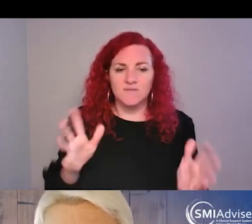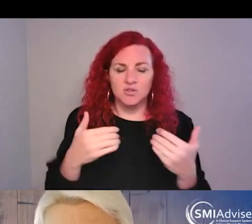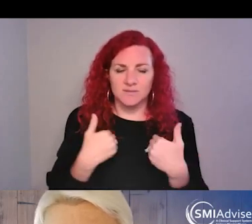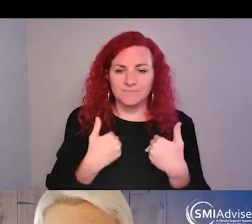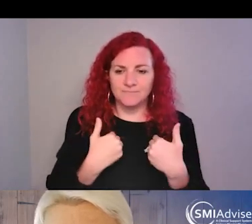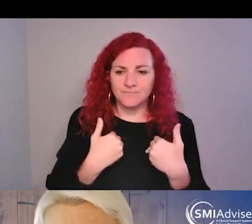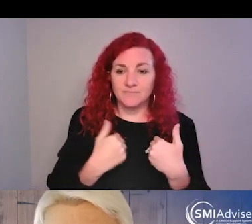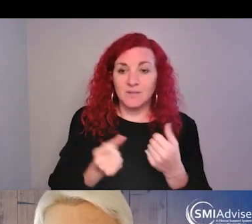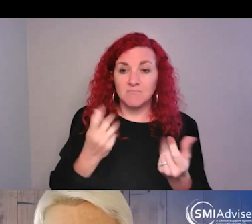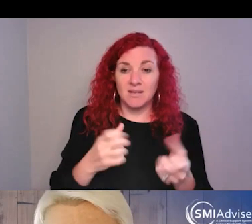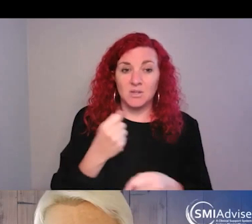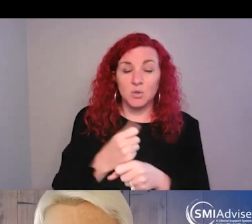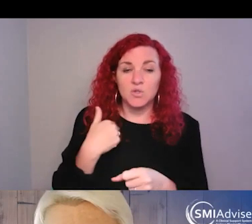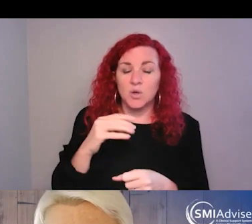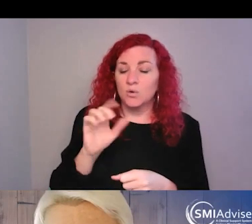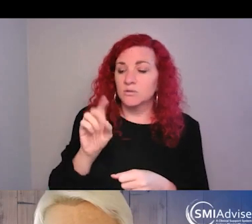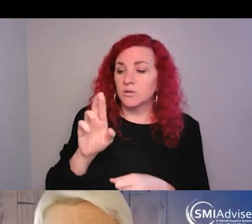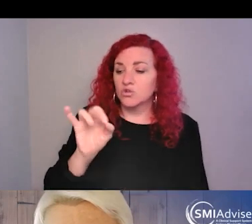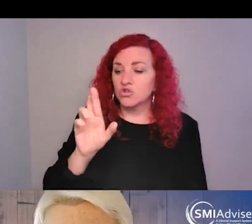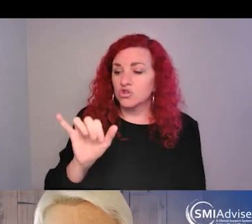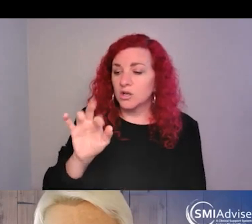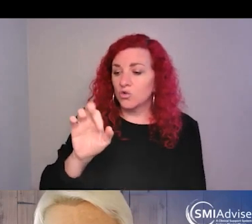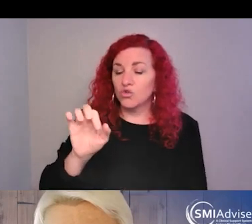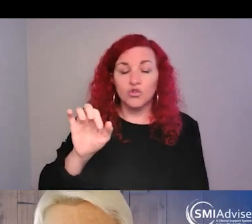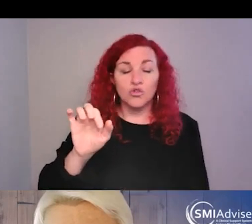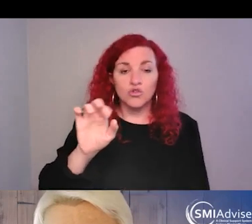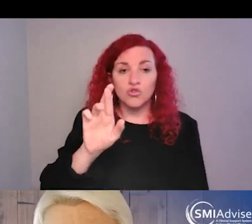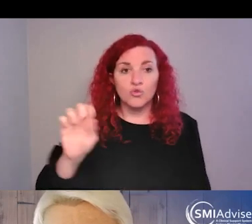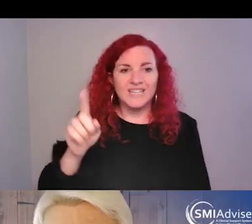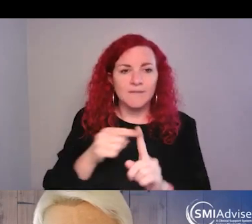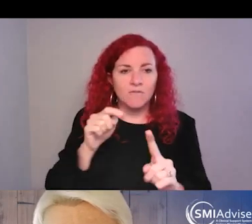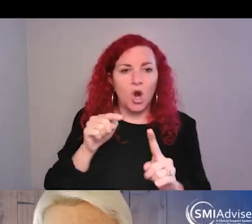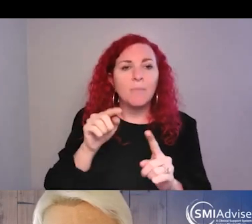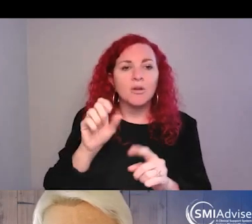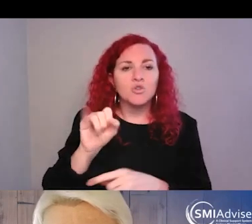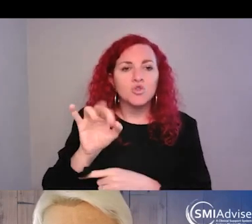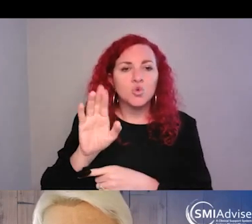DOCTOR JERRY READ AND I DID A CONVENING AROUND 0